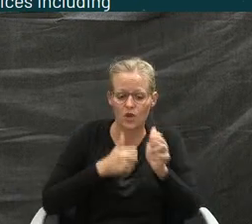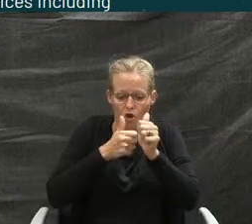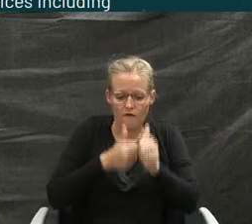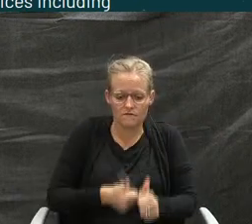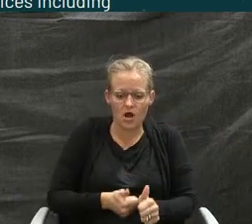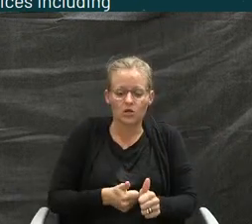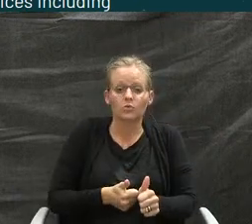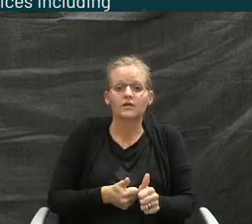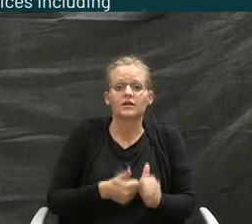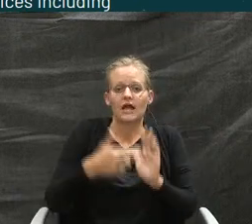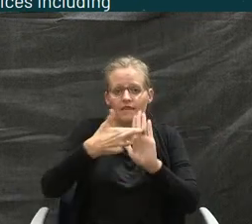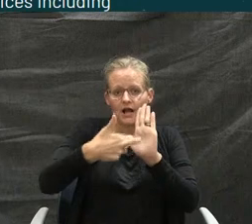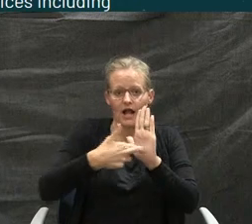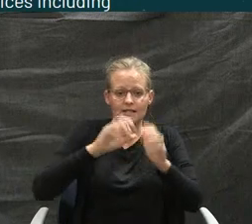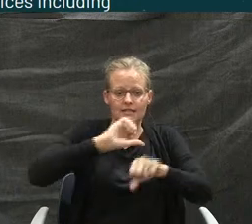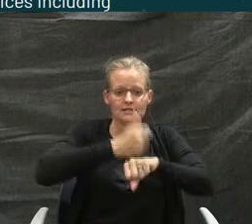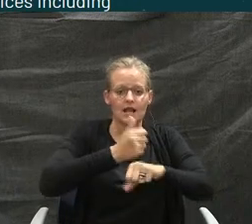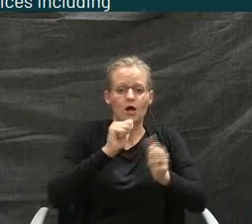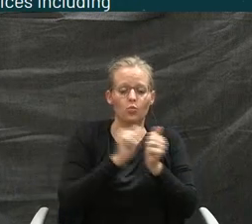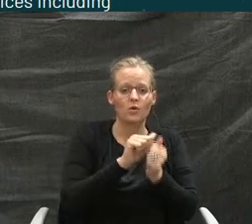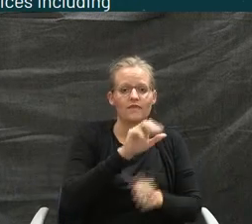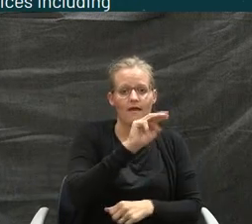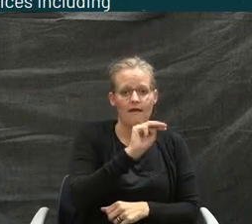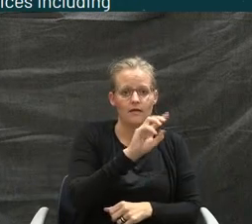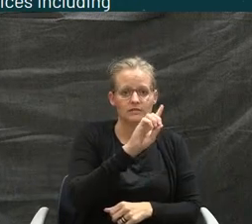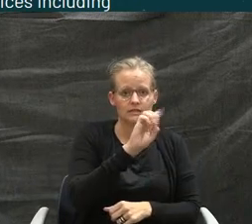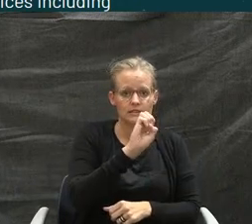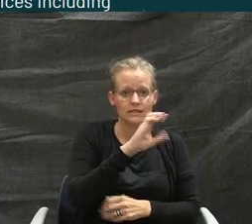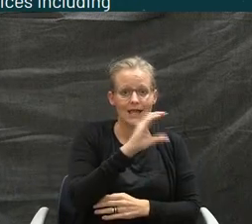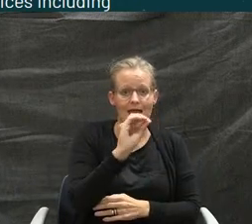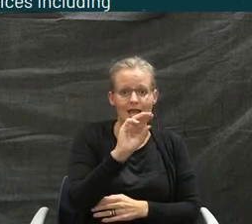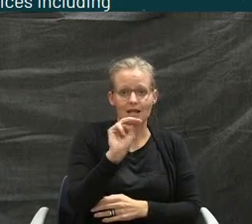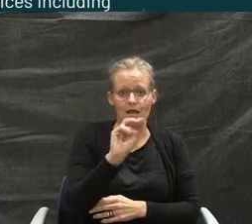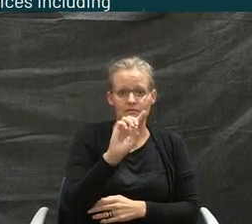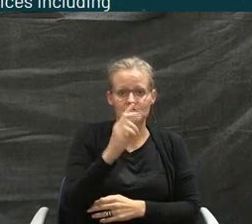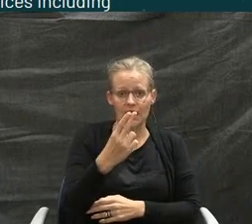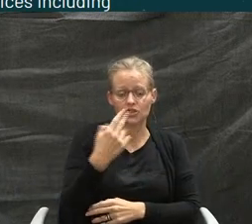E an MDH. We also took a comprehensive look at all of